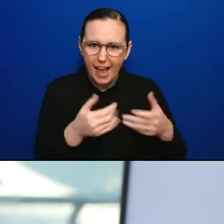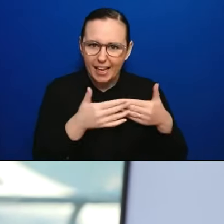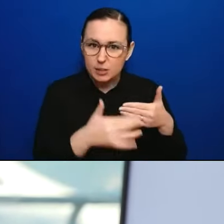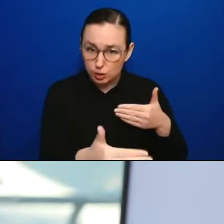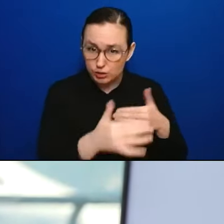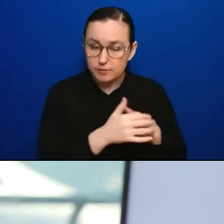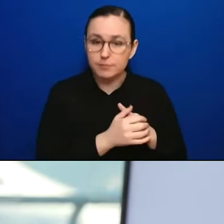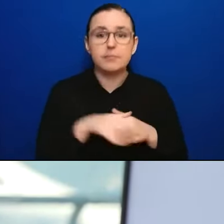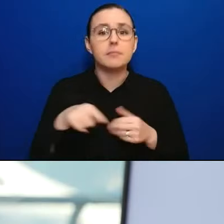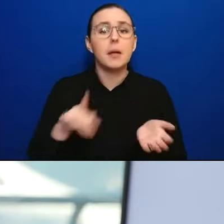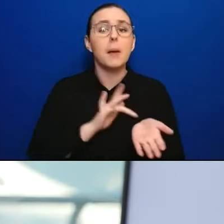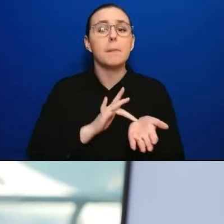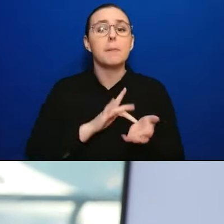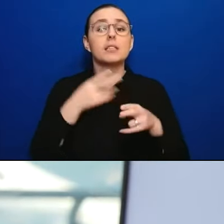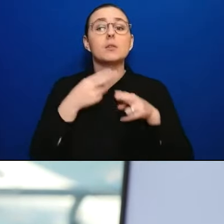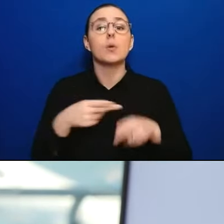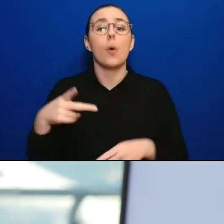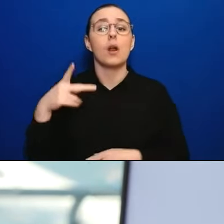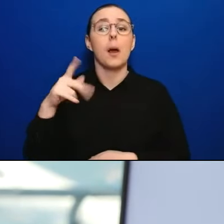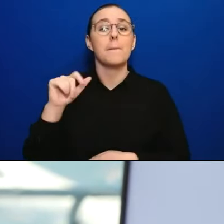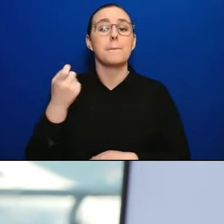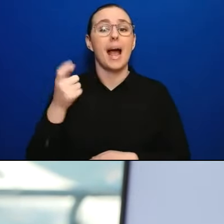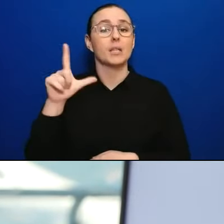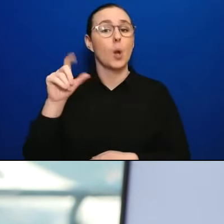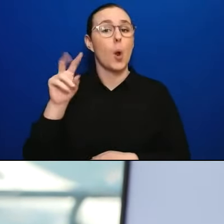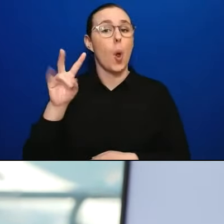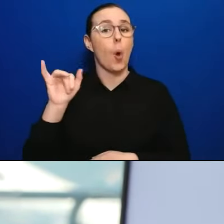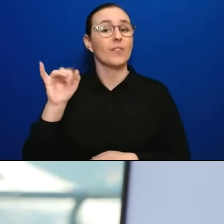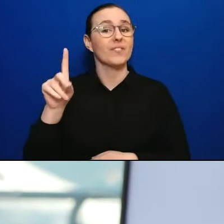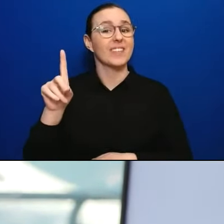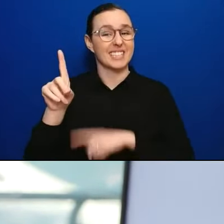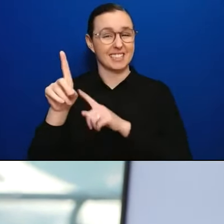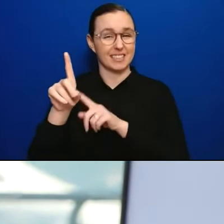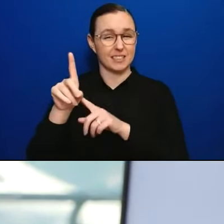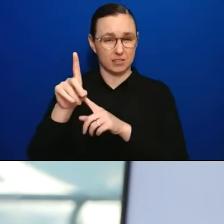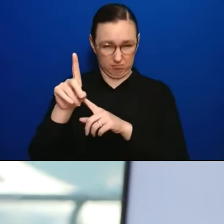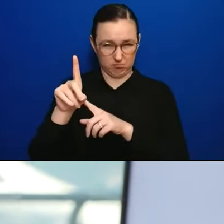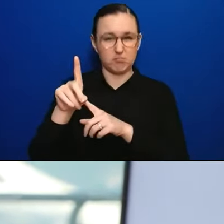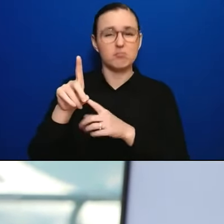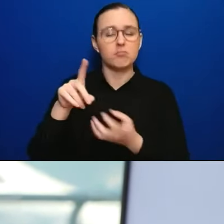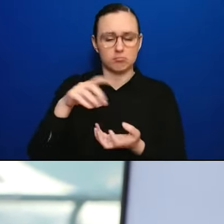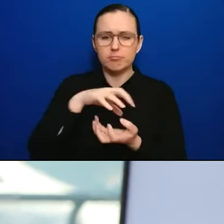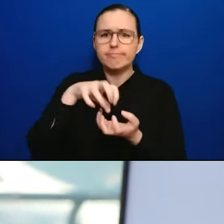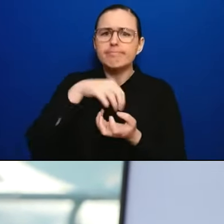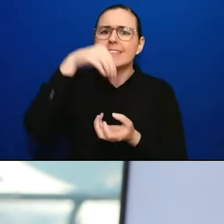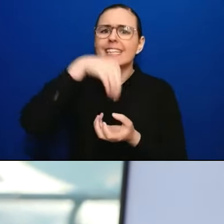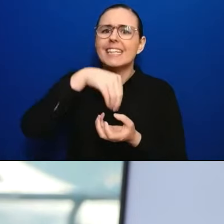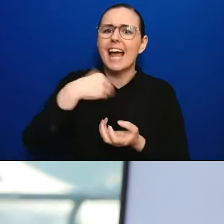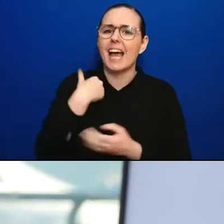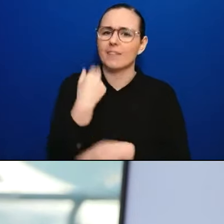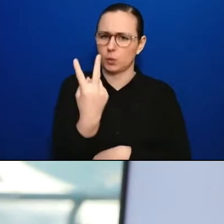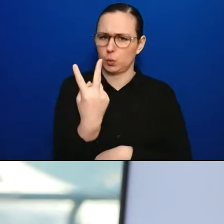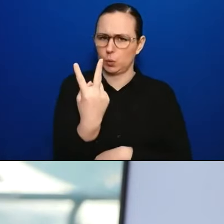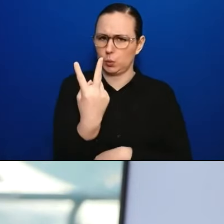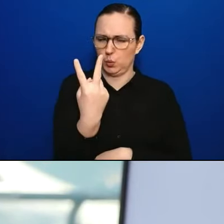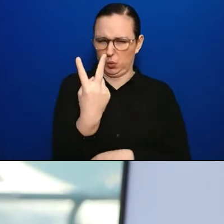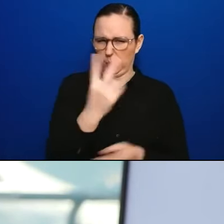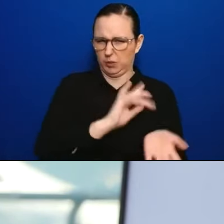approved another tool we have in our toolbox to help manage the pandemic that's a